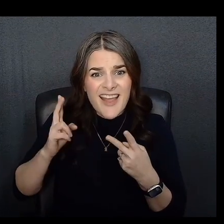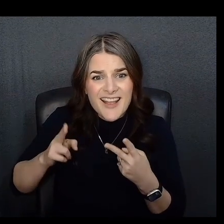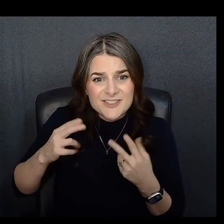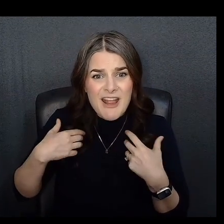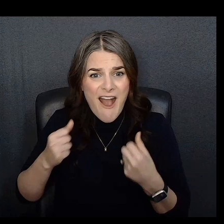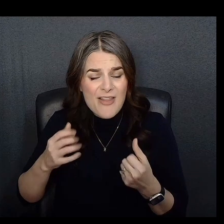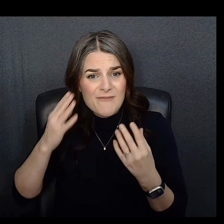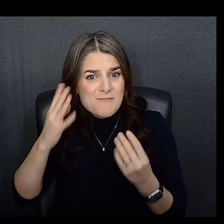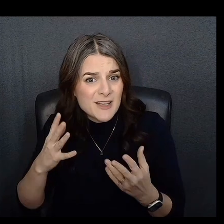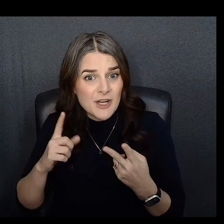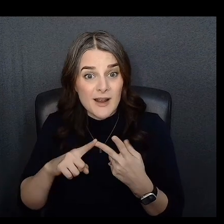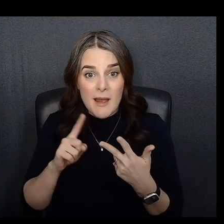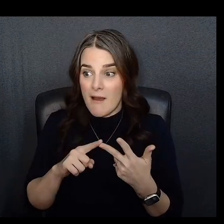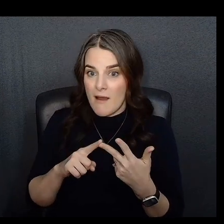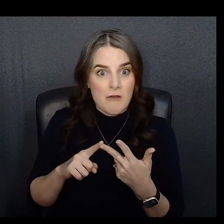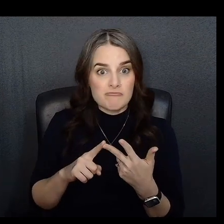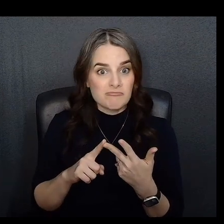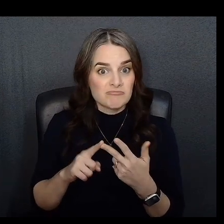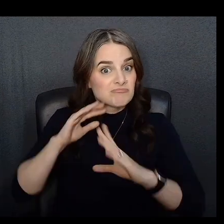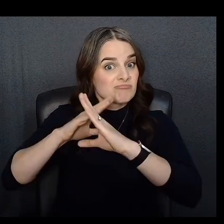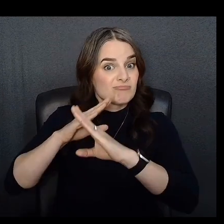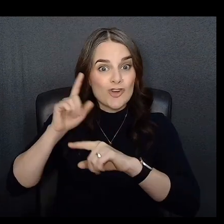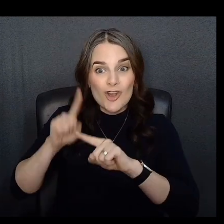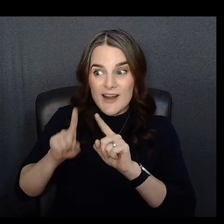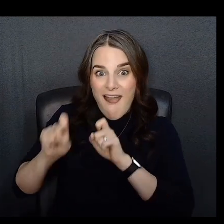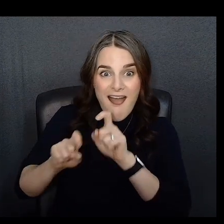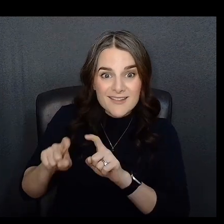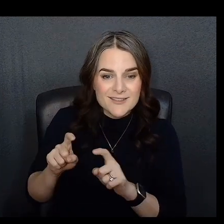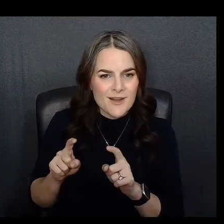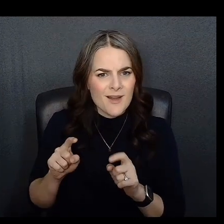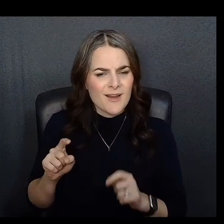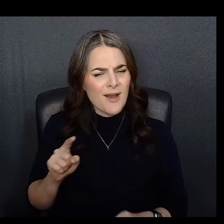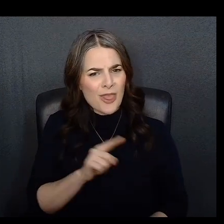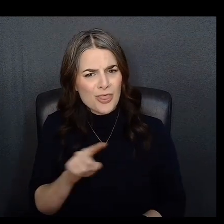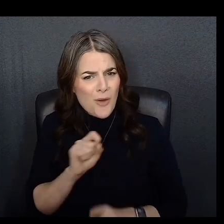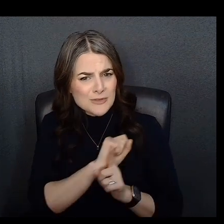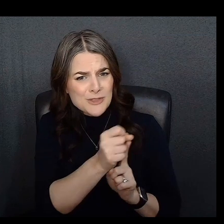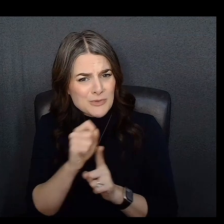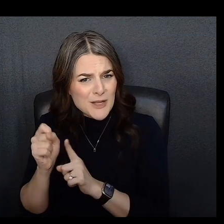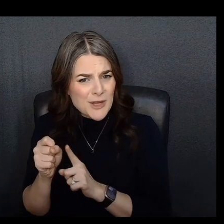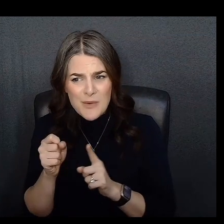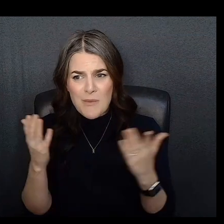And so in those situations, what does a person do if they don't have the keyboarding or the literacy